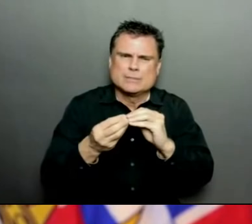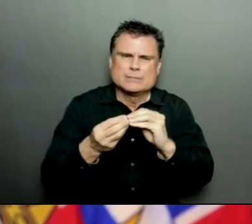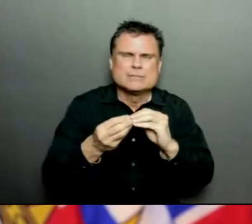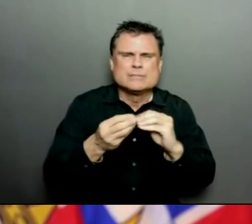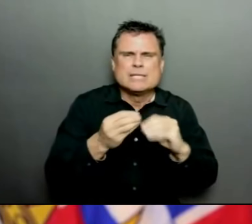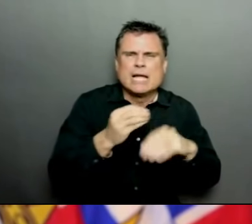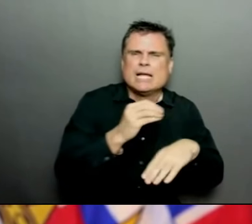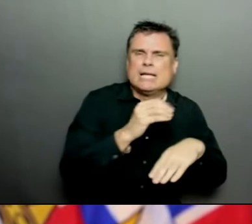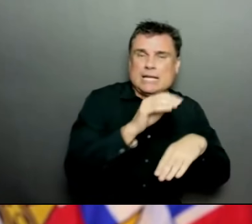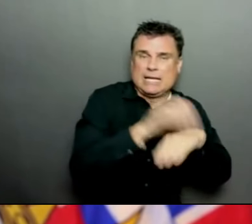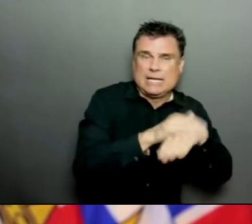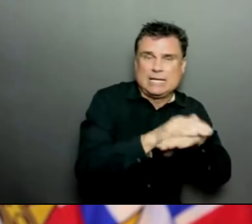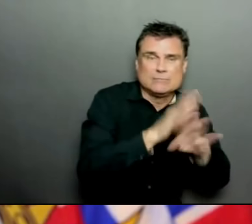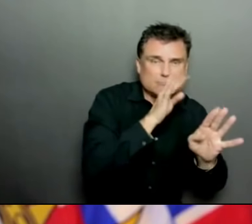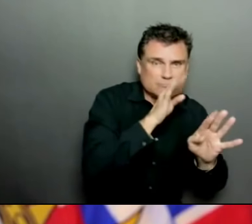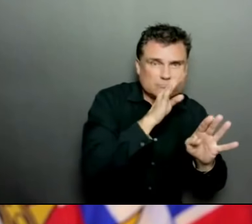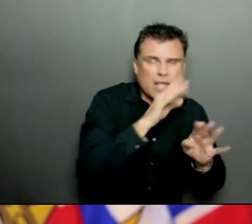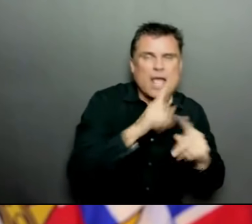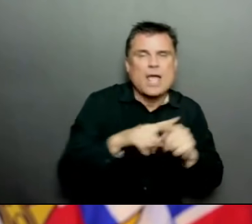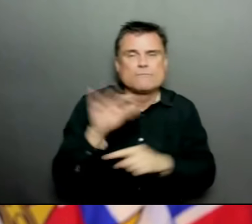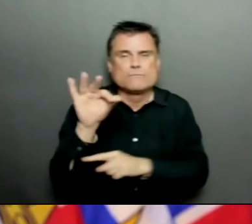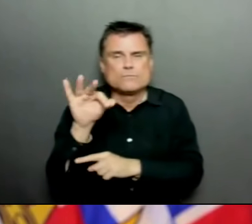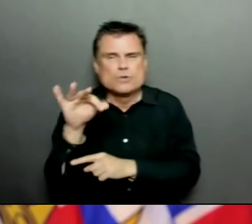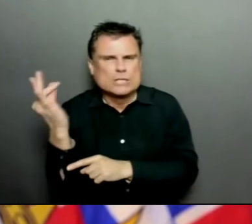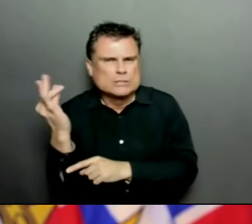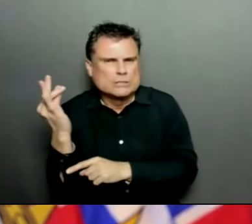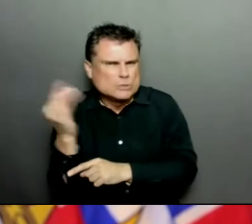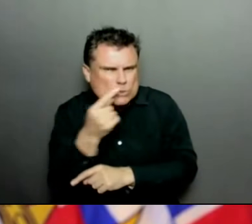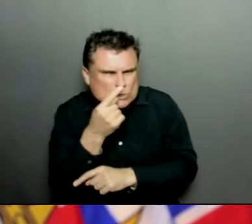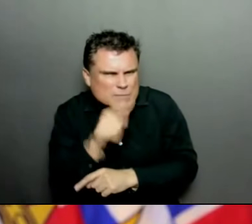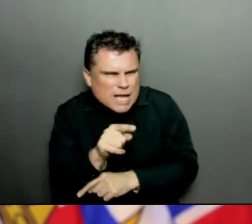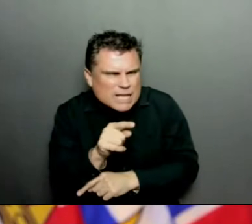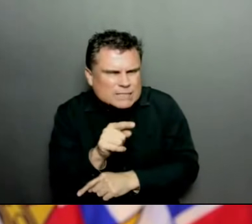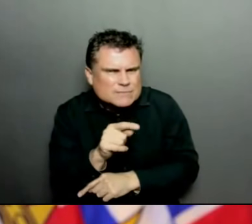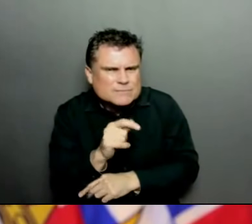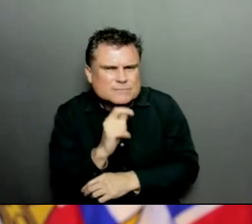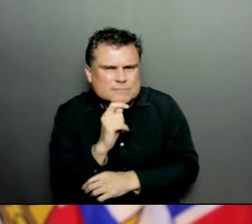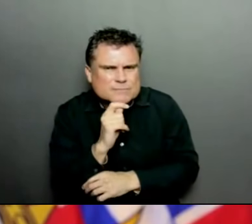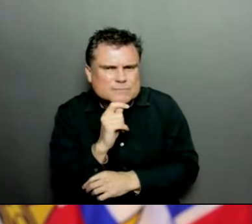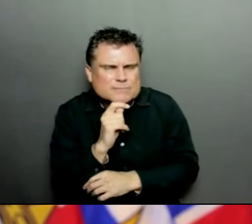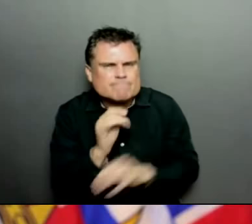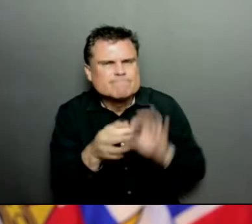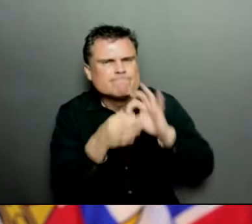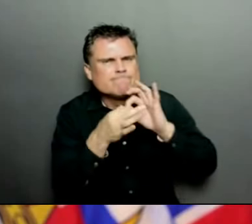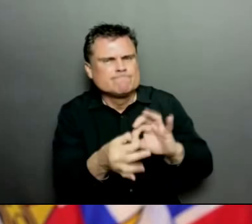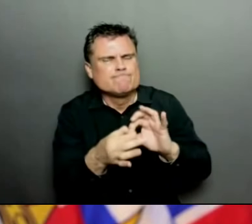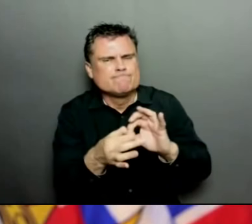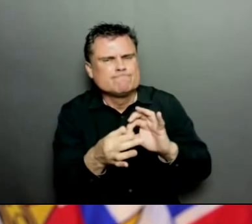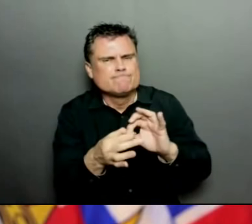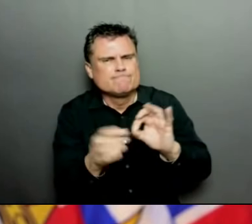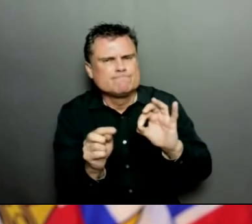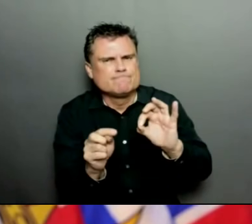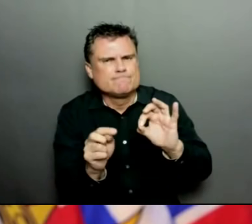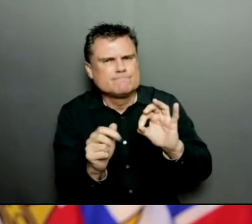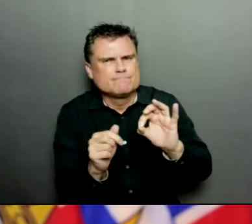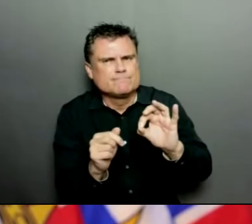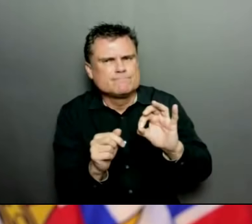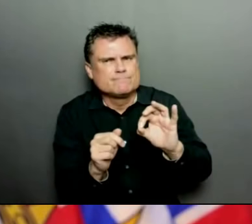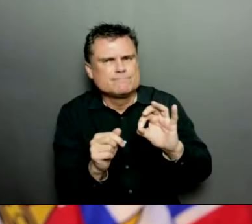and when can we get an answer in French on Whistler and ski hill question, please. Okay, I stand corrected it is 765, my